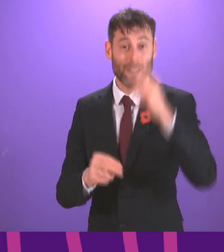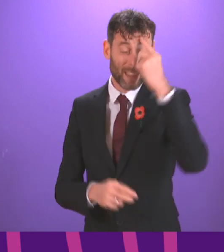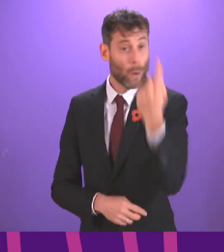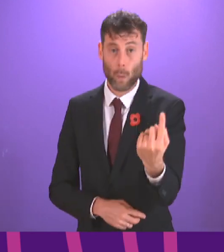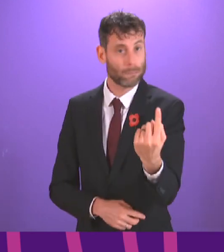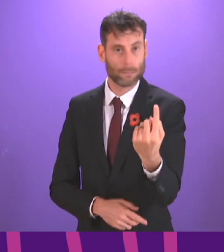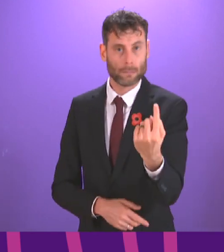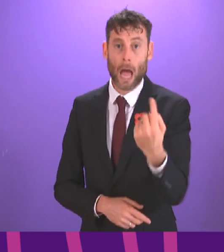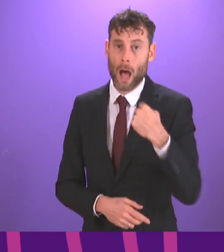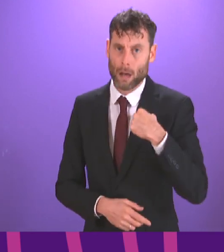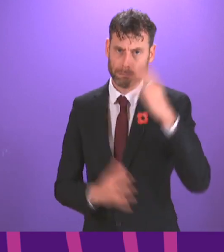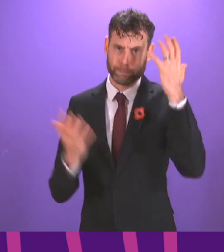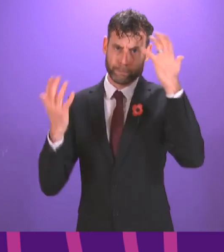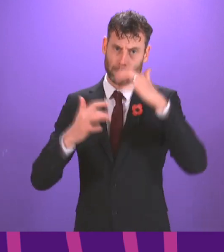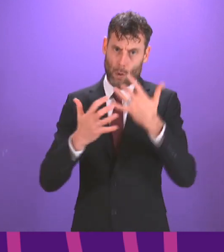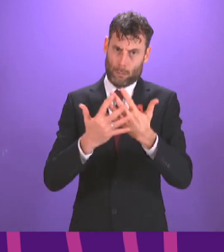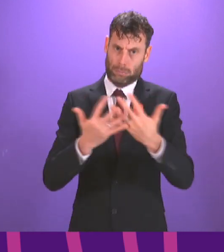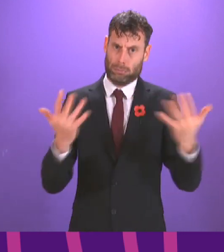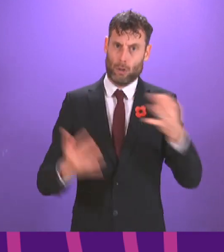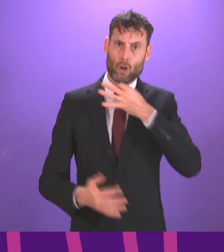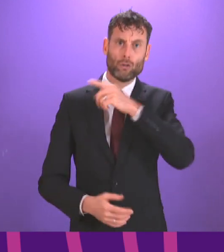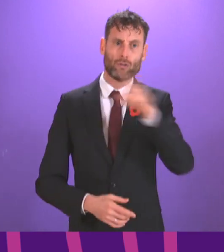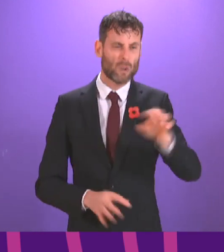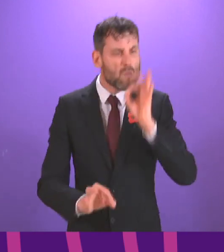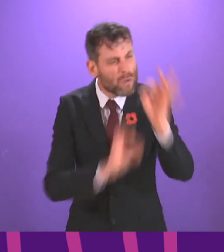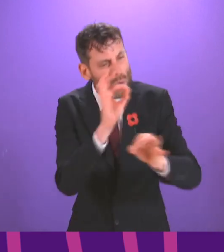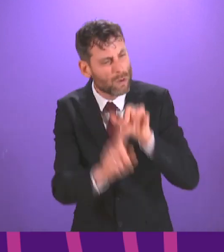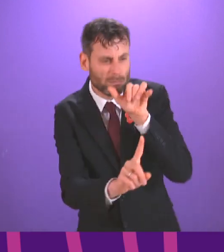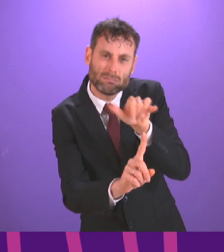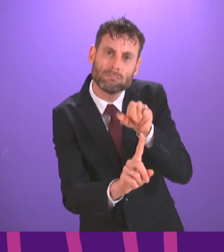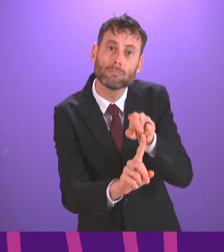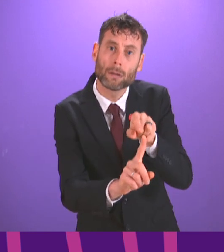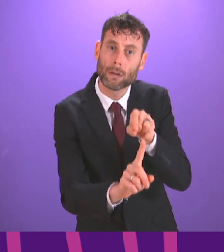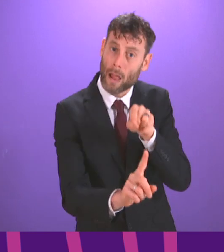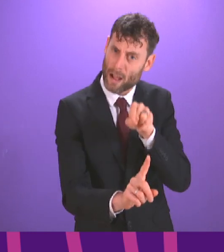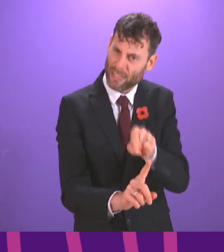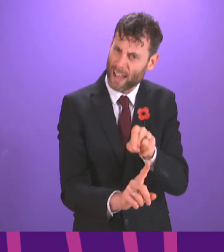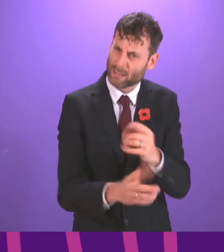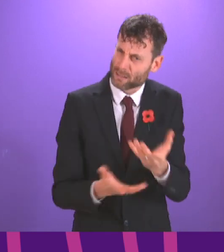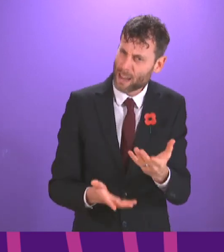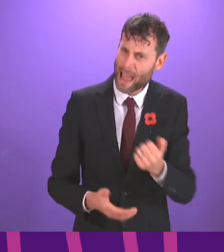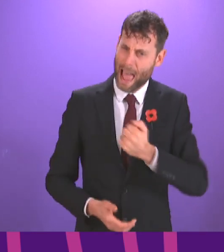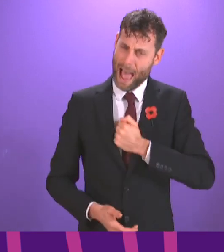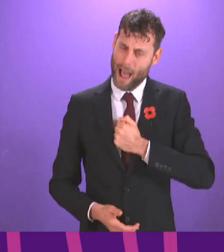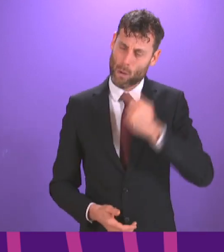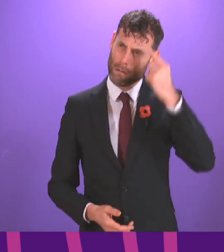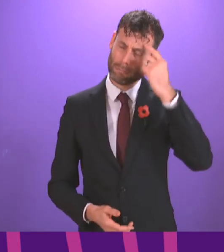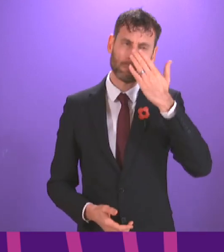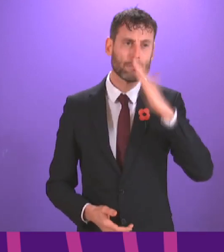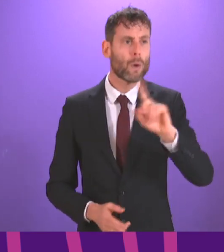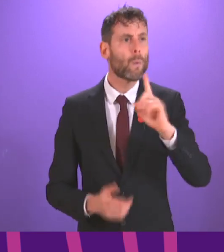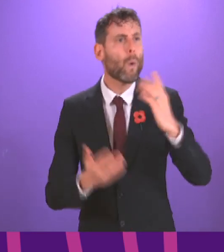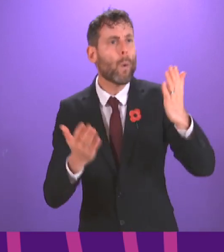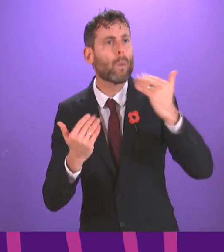me to undermine our approach in welcoming refugees and to race-community relations.